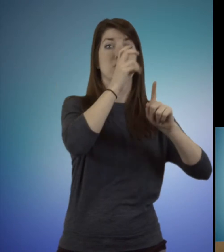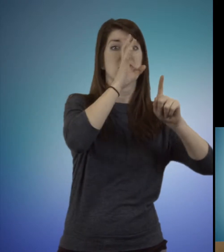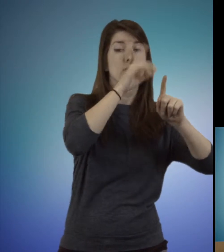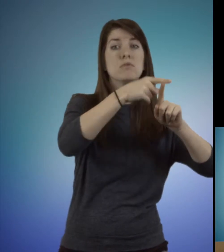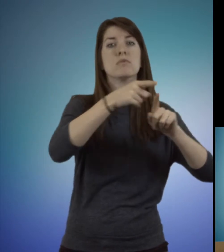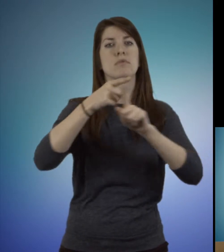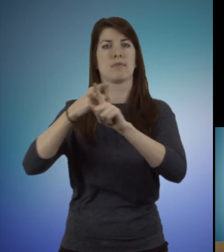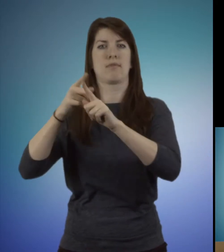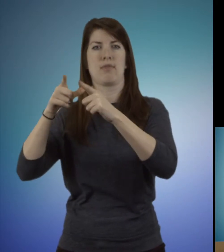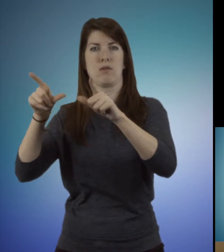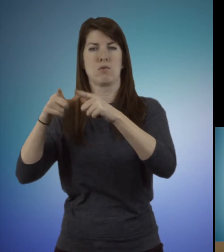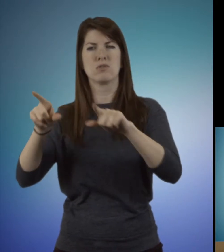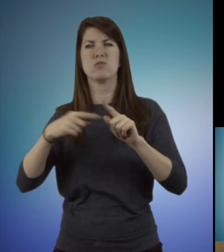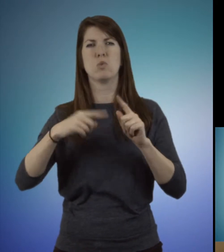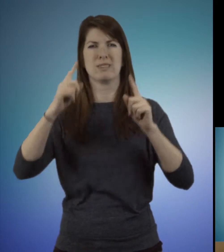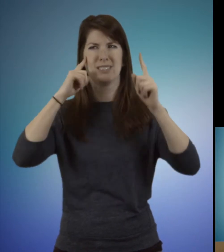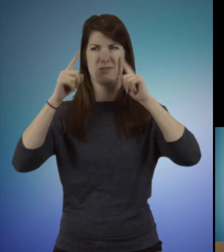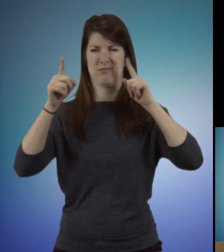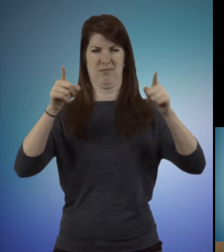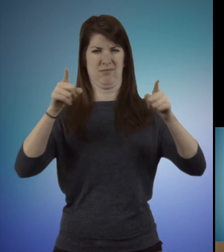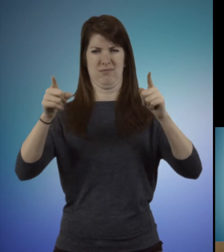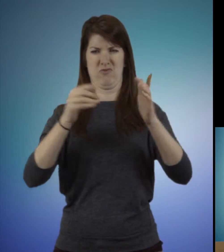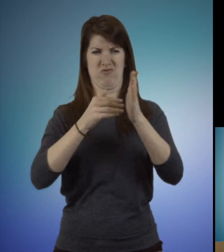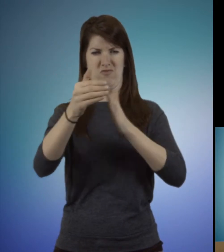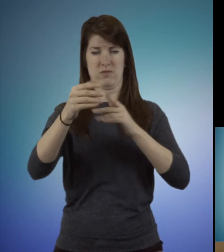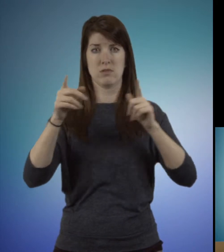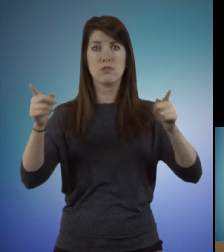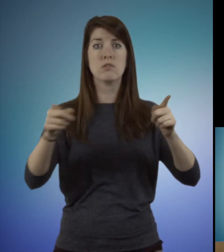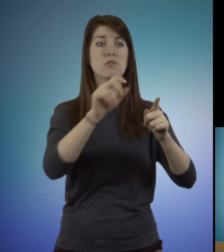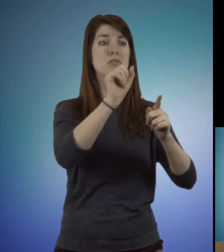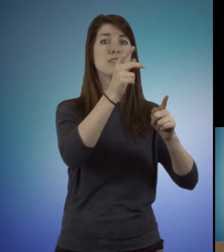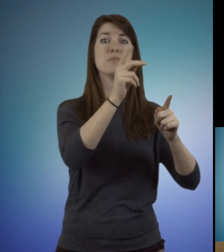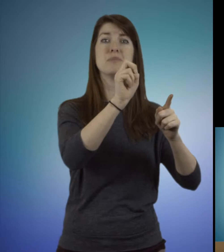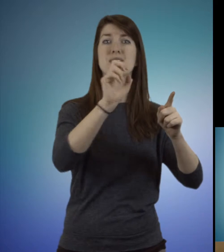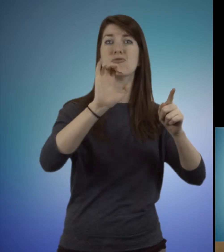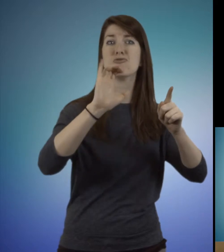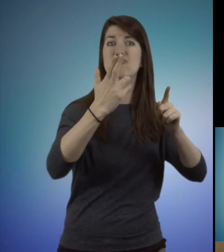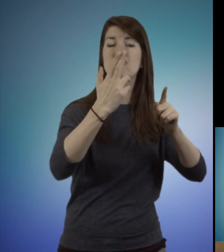You will hear these terms a lot, and what speech refers to is the actual spoken language.